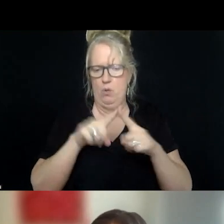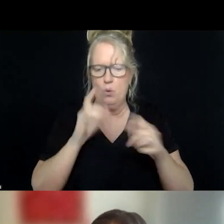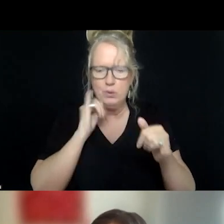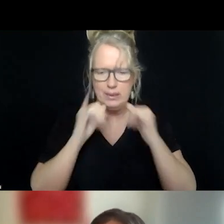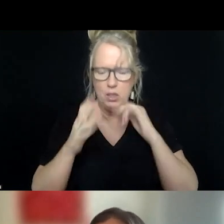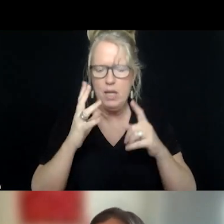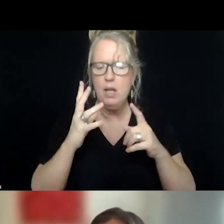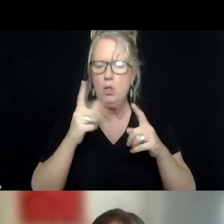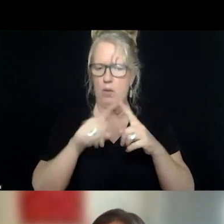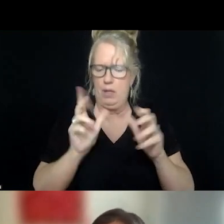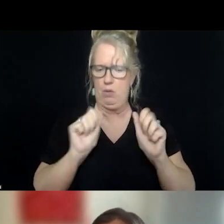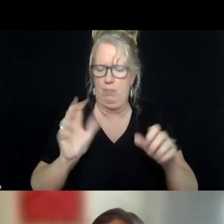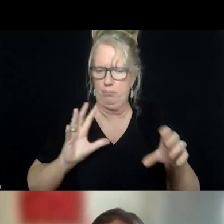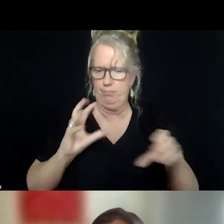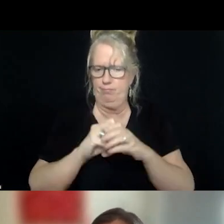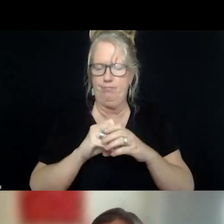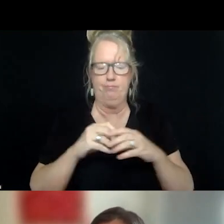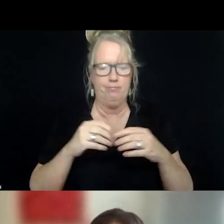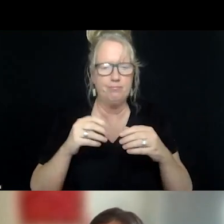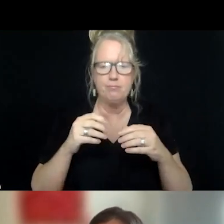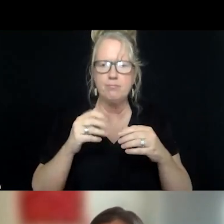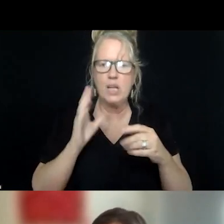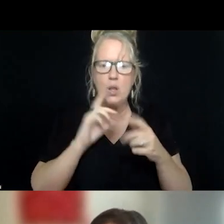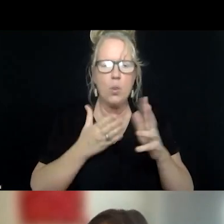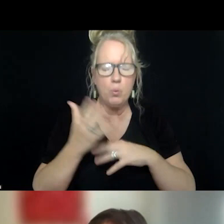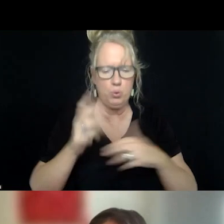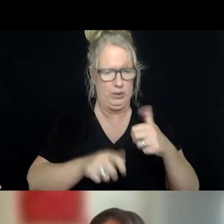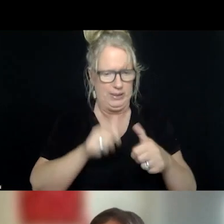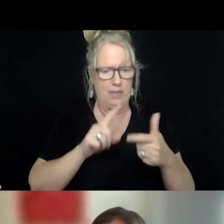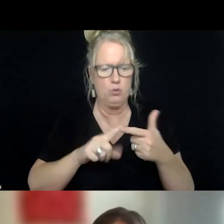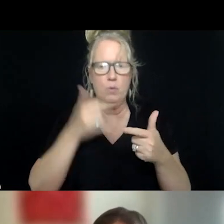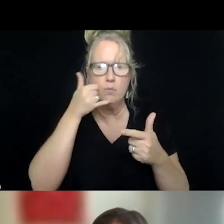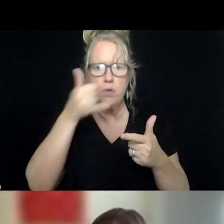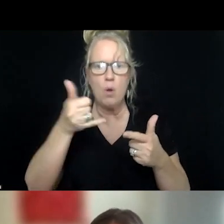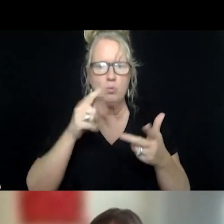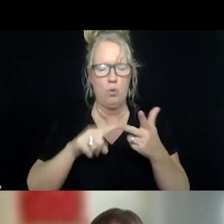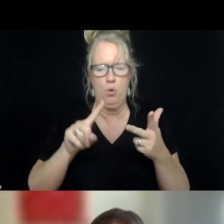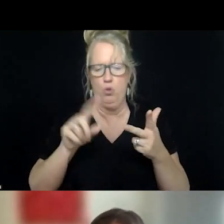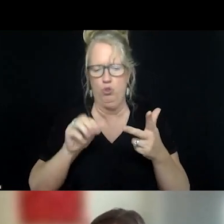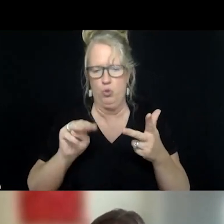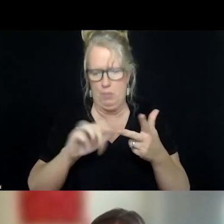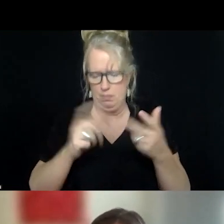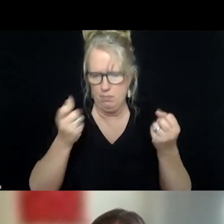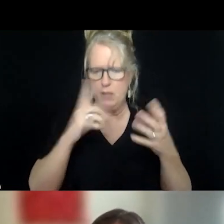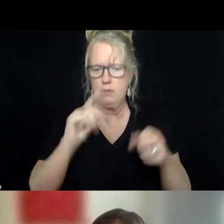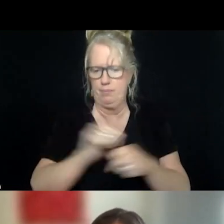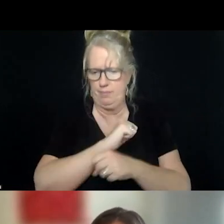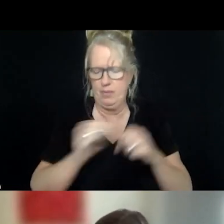WILL BE ABLE TO PARTICIPATE VIA TEXT, PHONE OR ZOOM SO I IMAGINE A LOT OF THOSE WILL HAPPEN VIA TEXT.